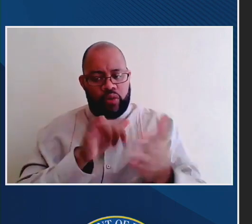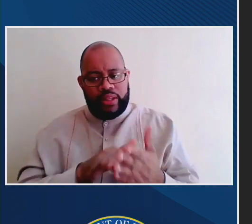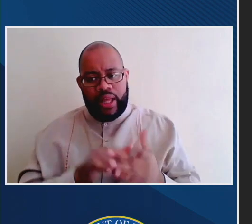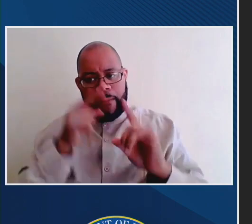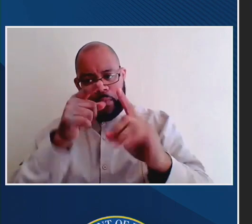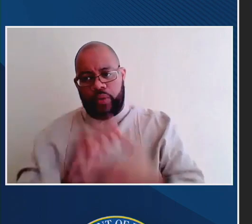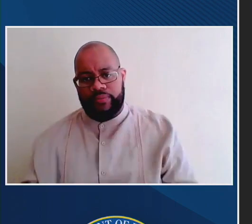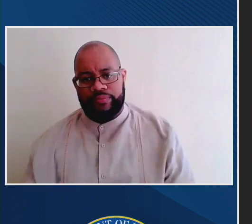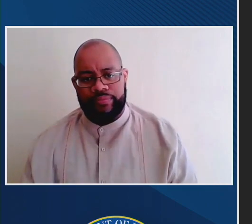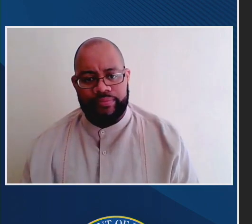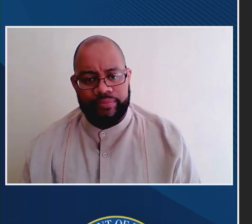Greg?